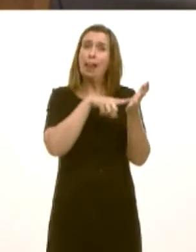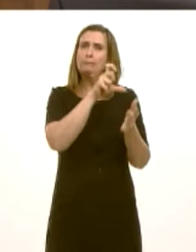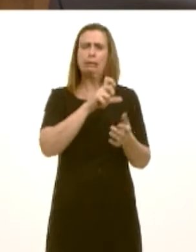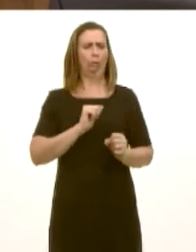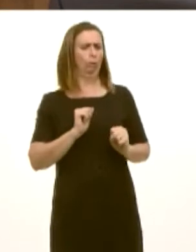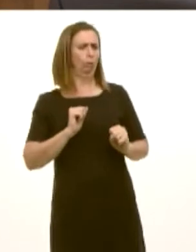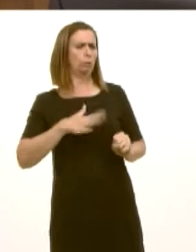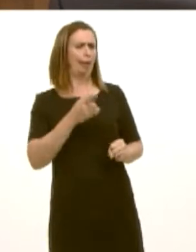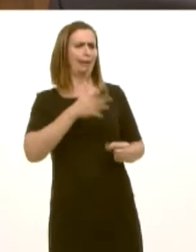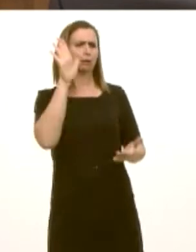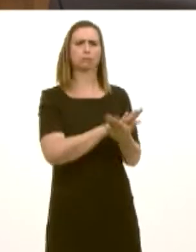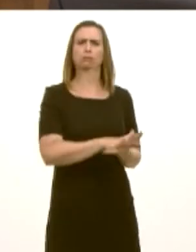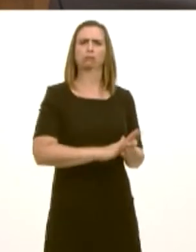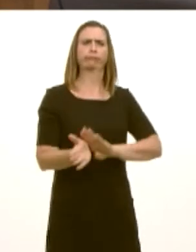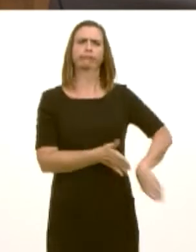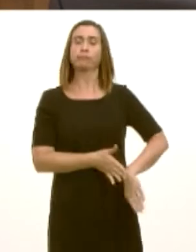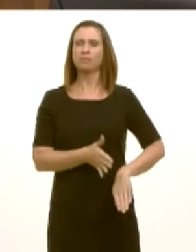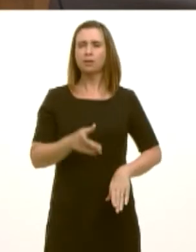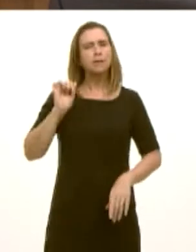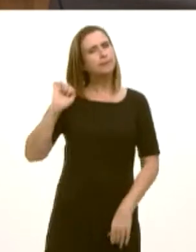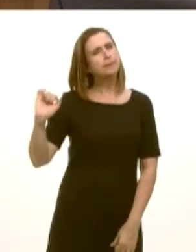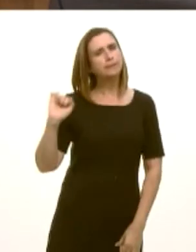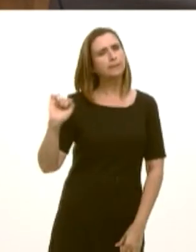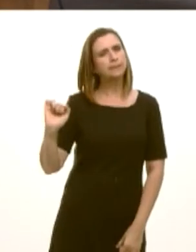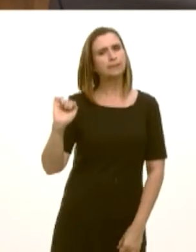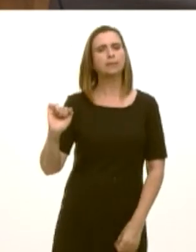It's about time the opposition came up with ideas of its own in terms of improving local